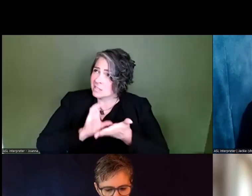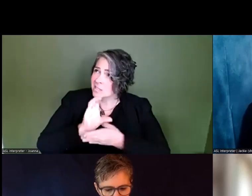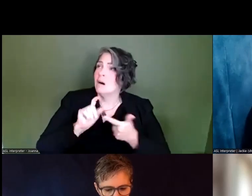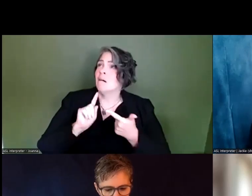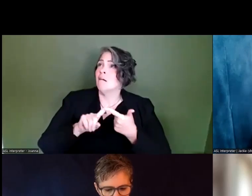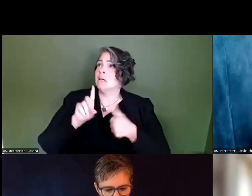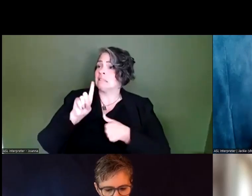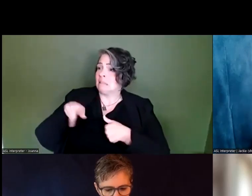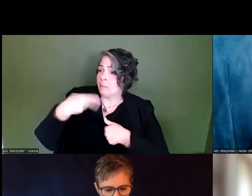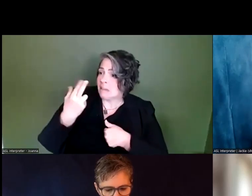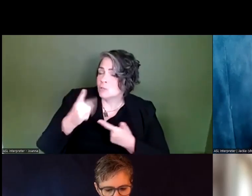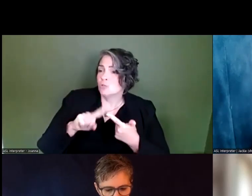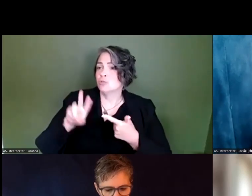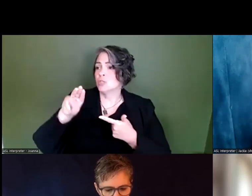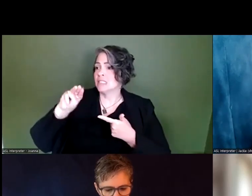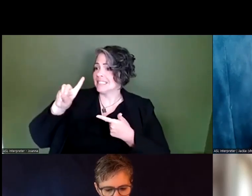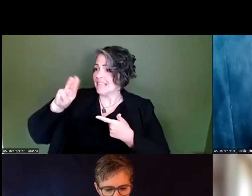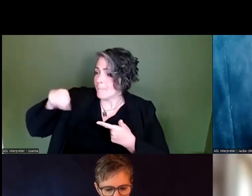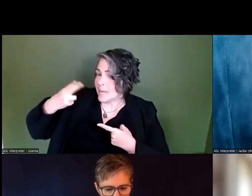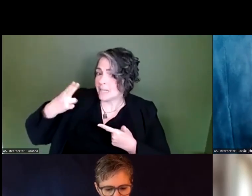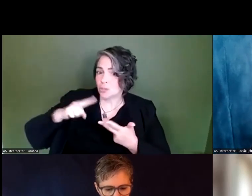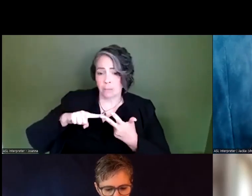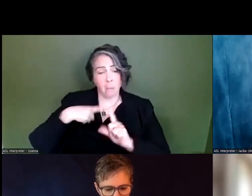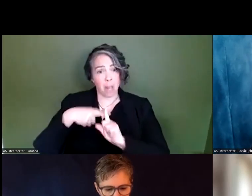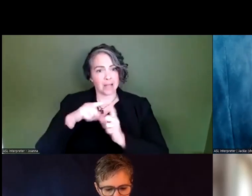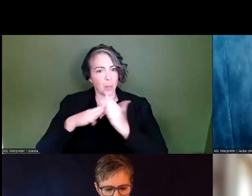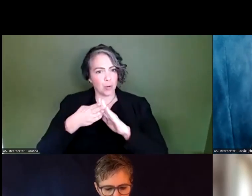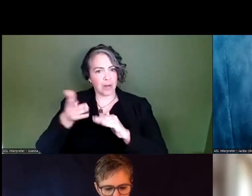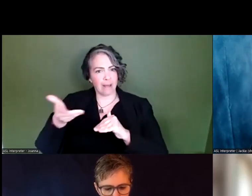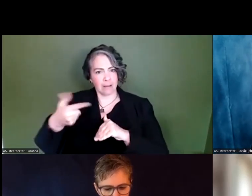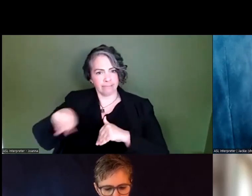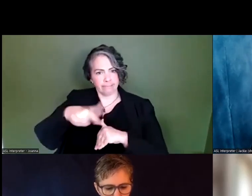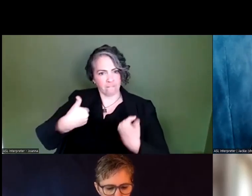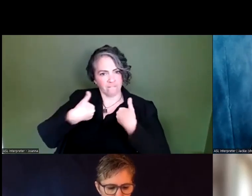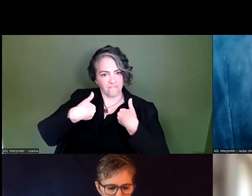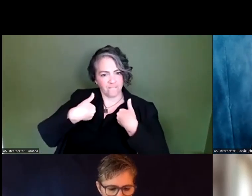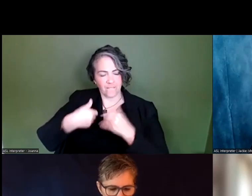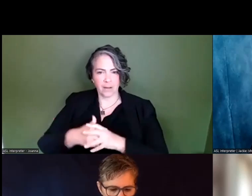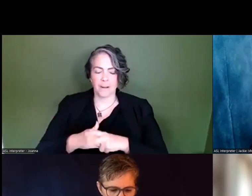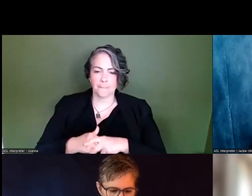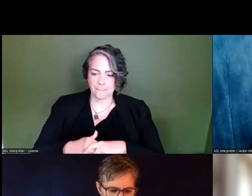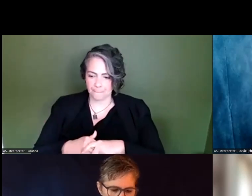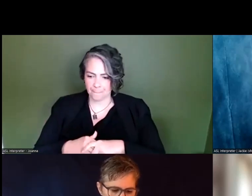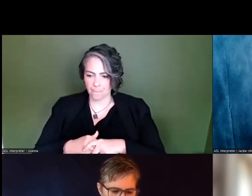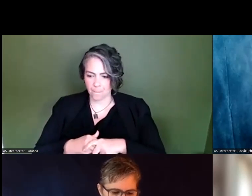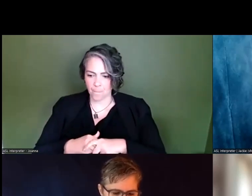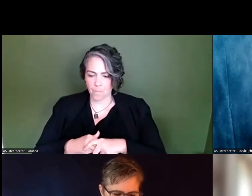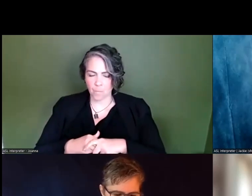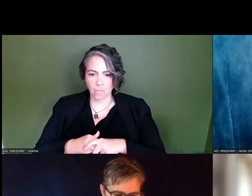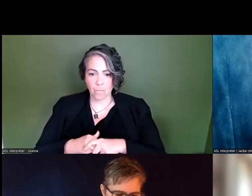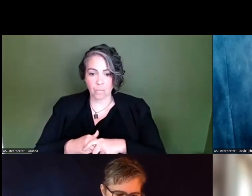Health and also, that exist in the community. I think both Recovery Coaches and Certified